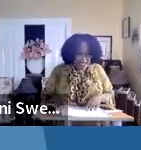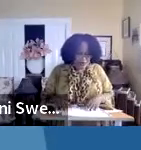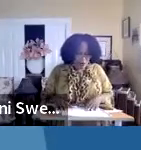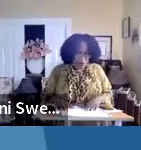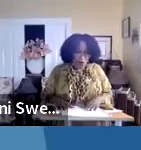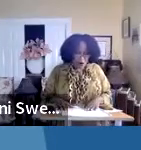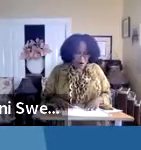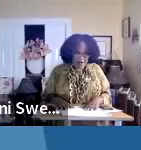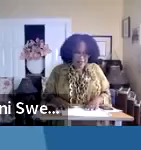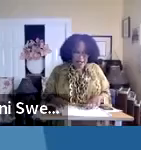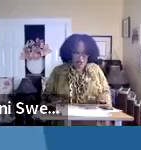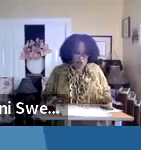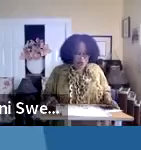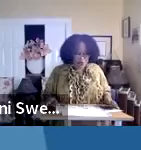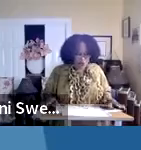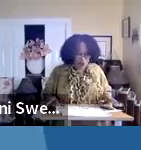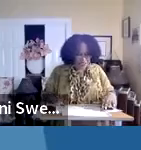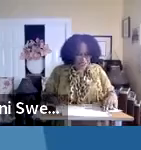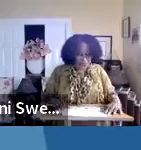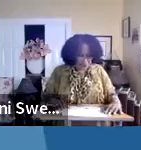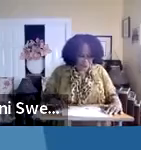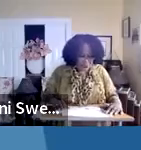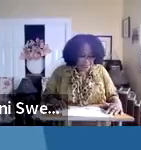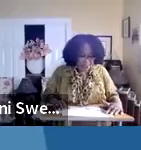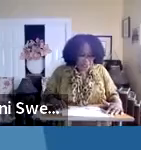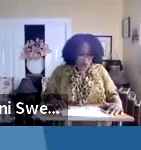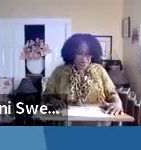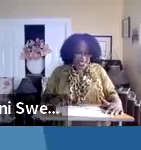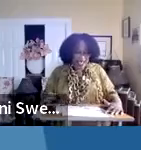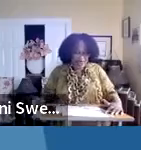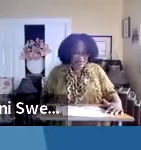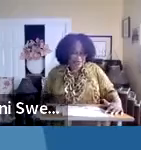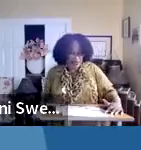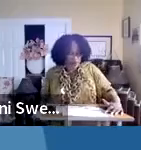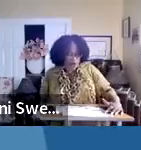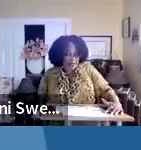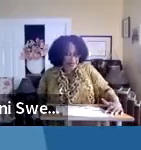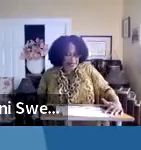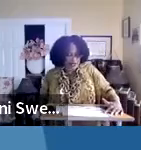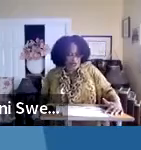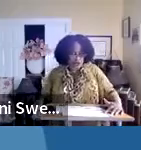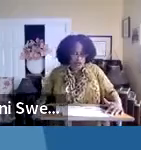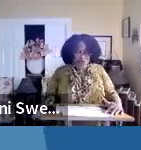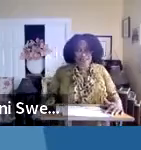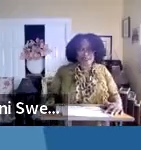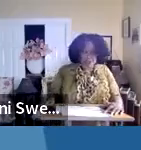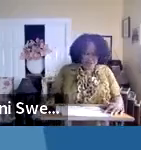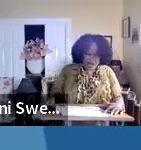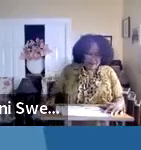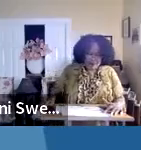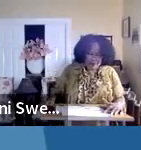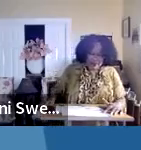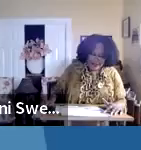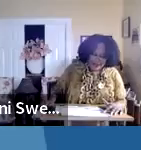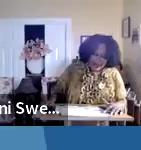our audience know that in this year, we have two more statewide sessions that remain. And three